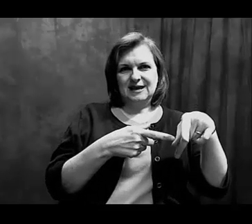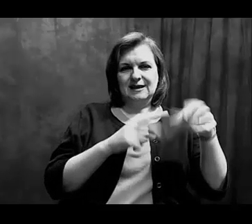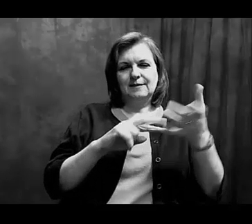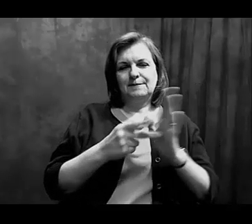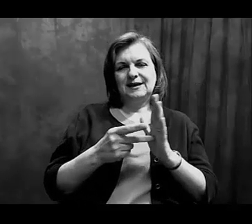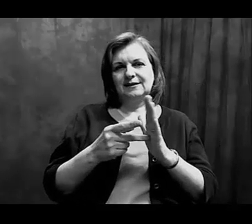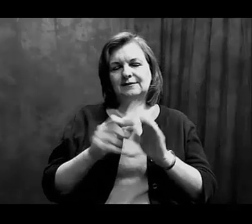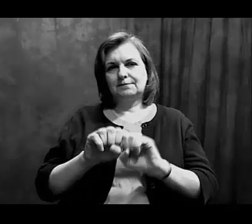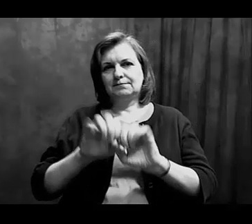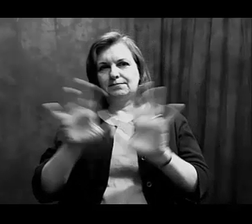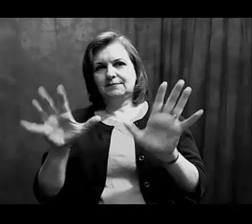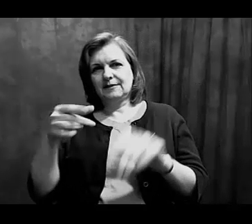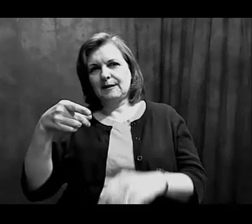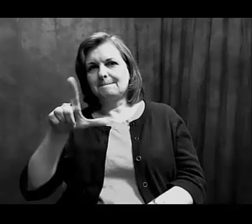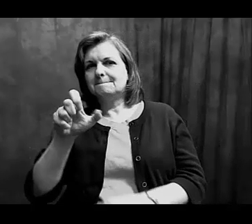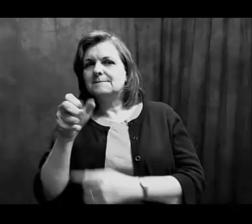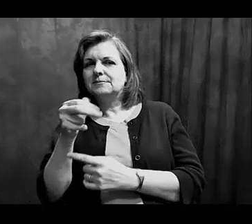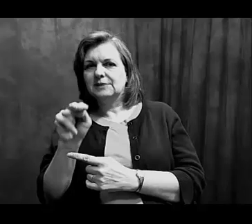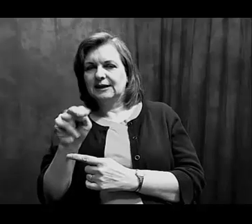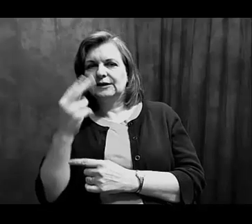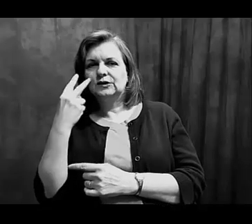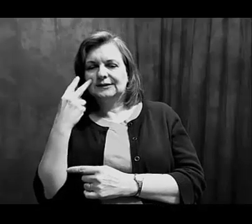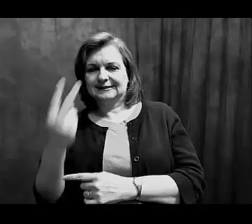"P" [Plain to see]